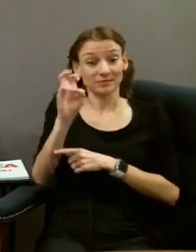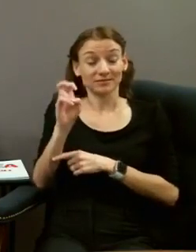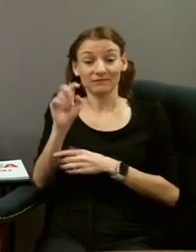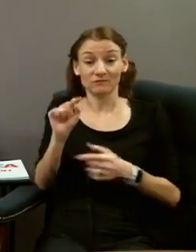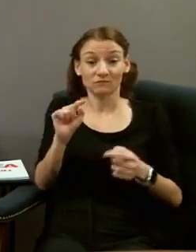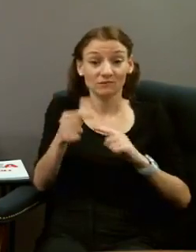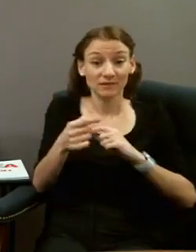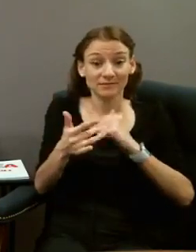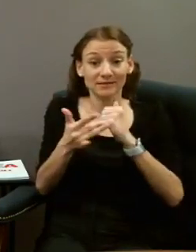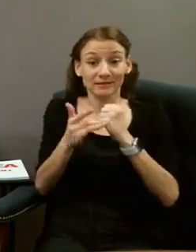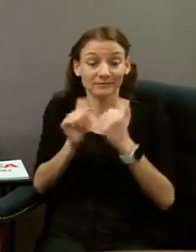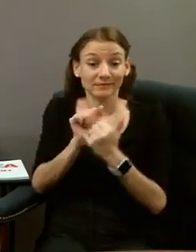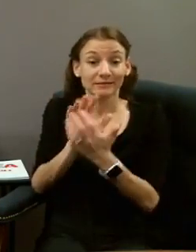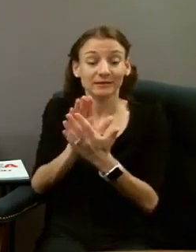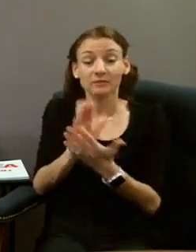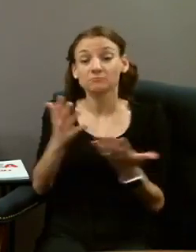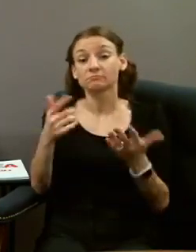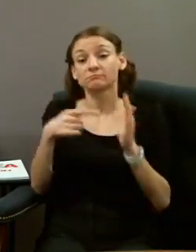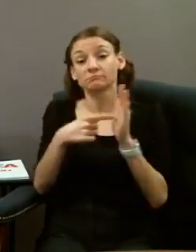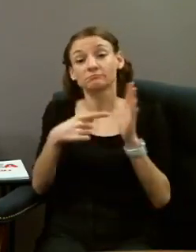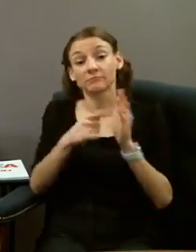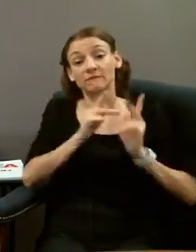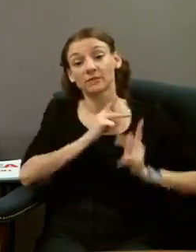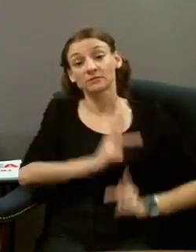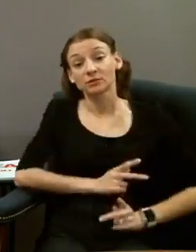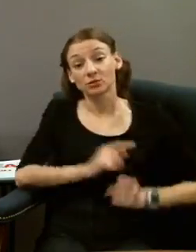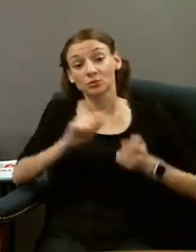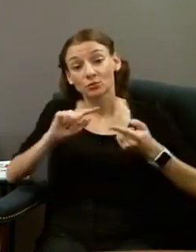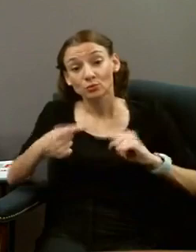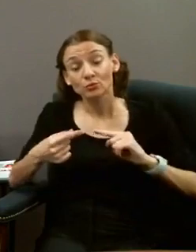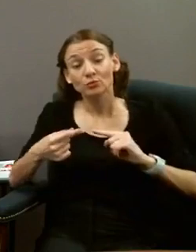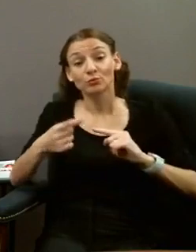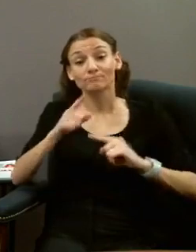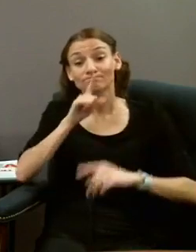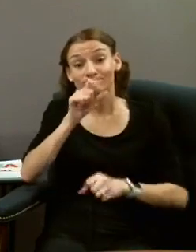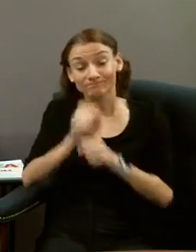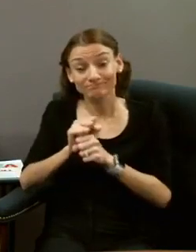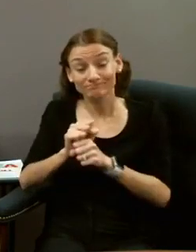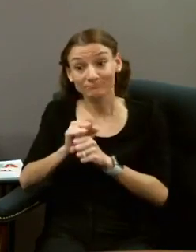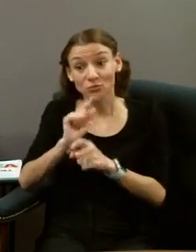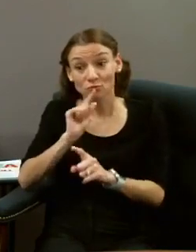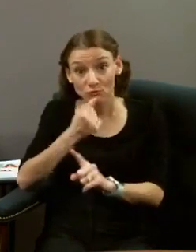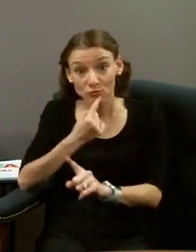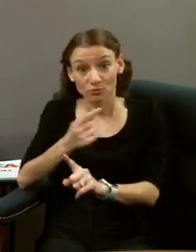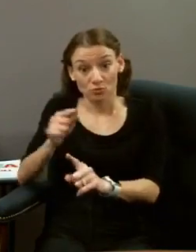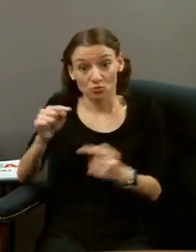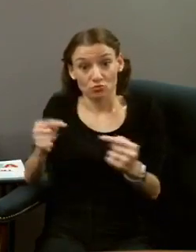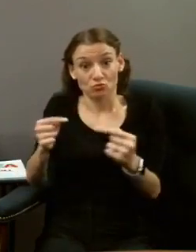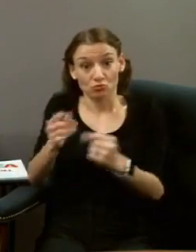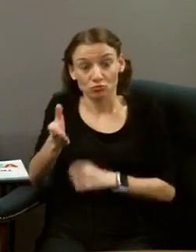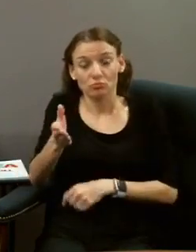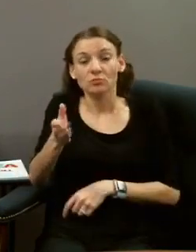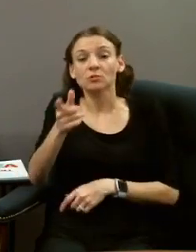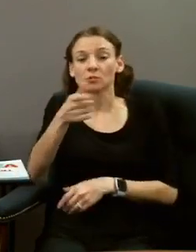they go so far as to physically injure or harm a student, you have a right to file a complaint,